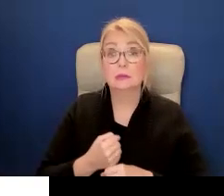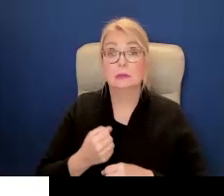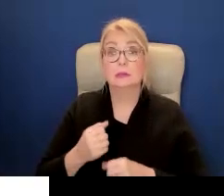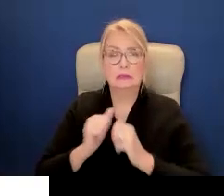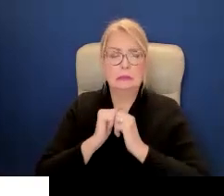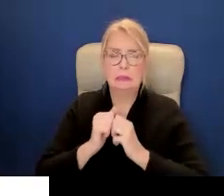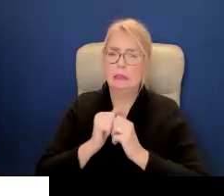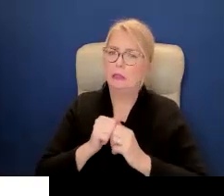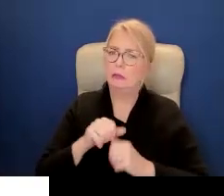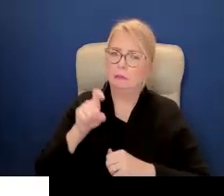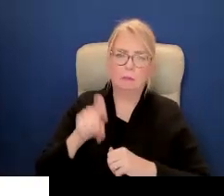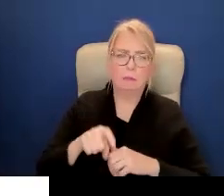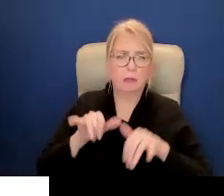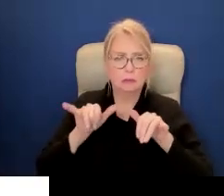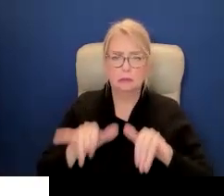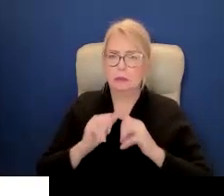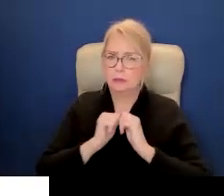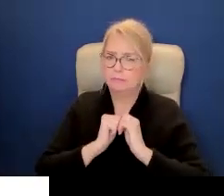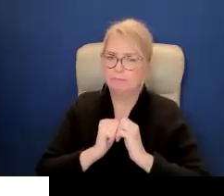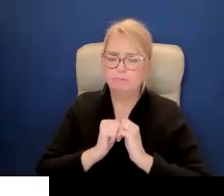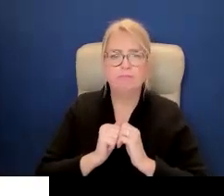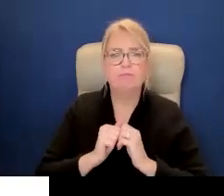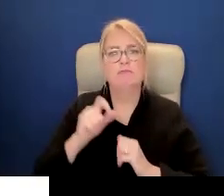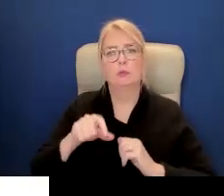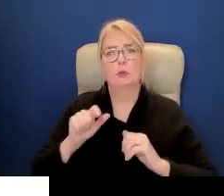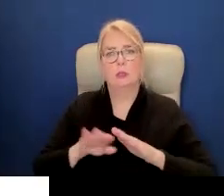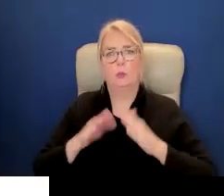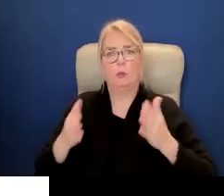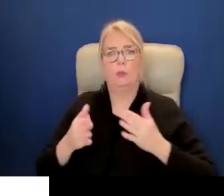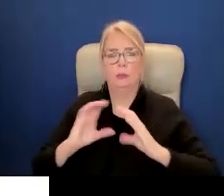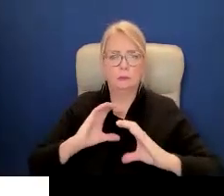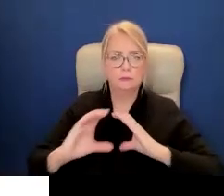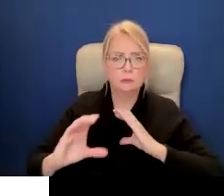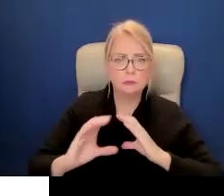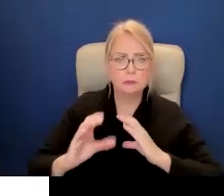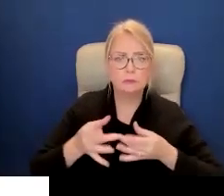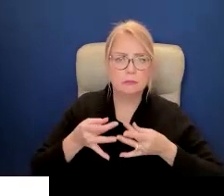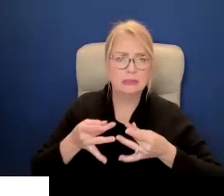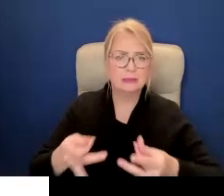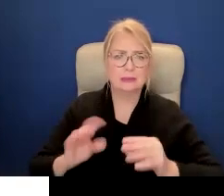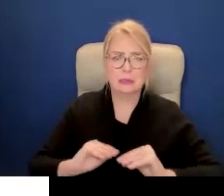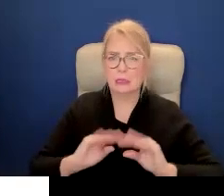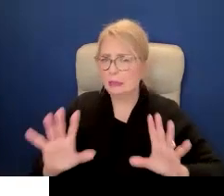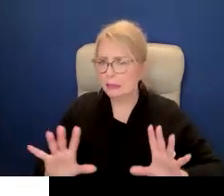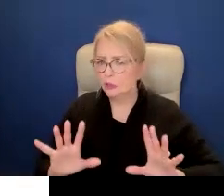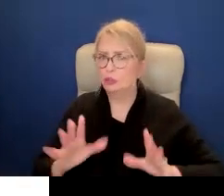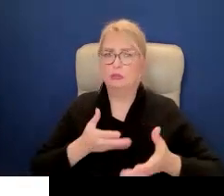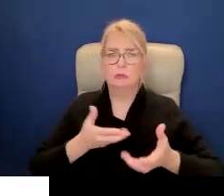if we have open communication, if we are aware of what's going on and we take action to support each other.